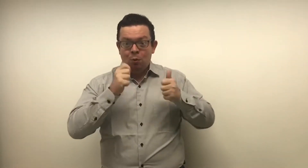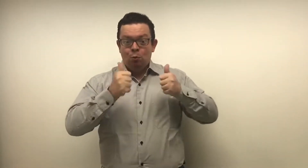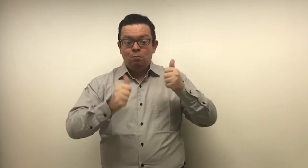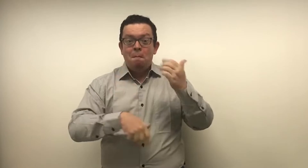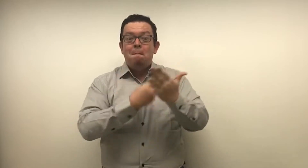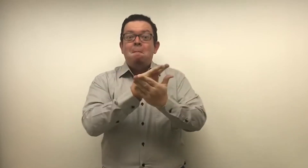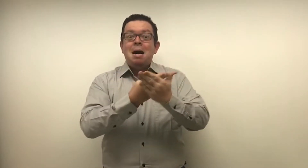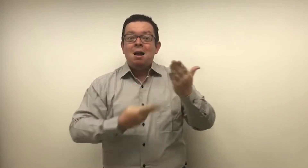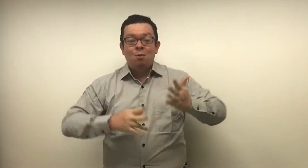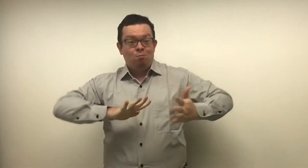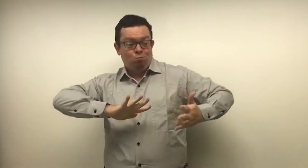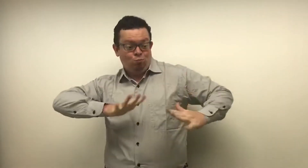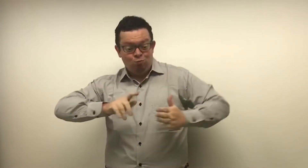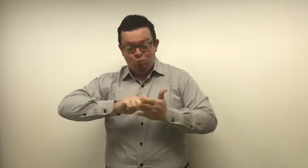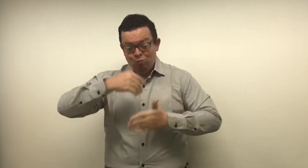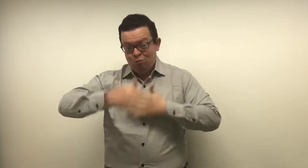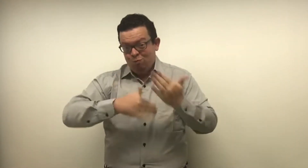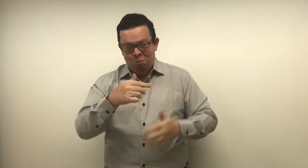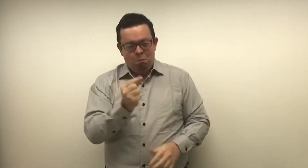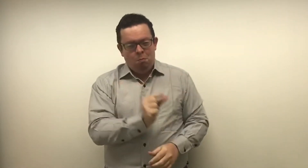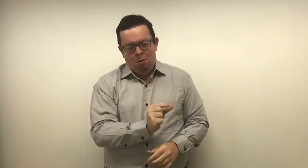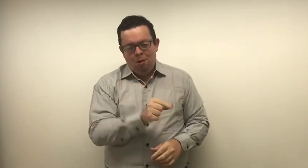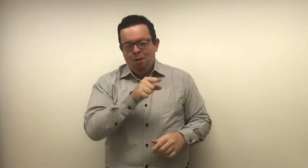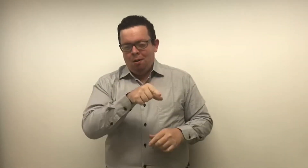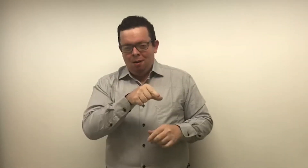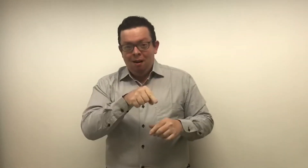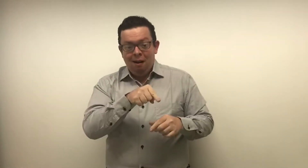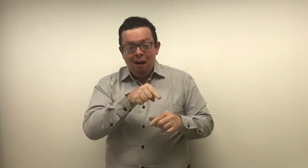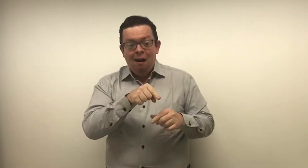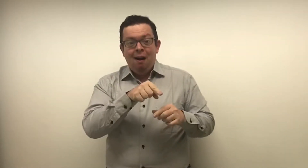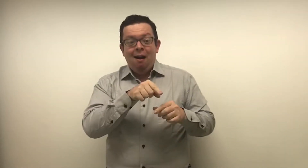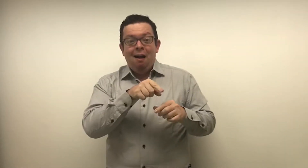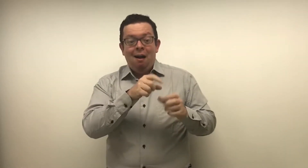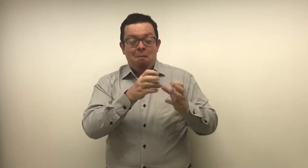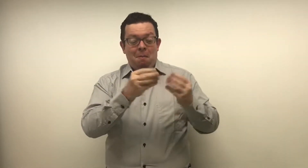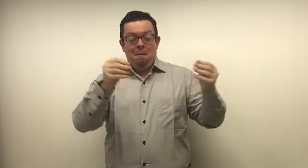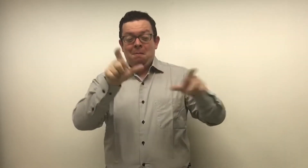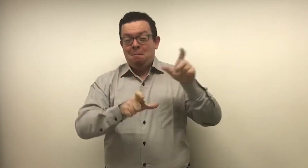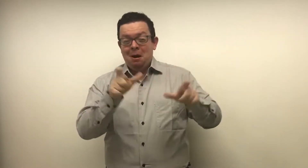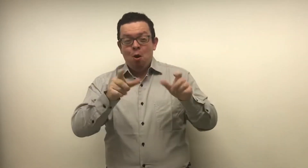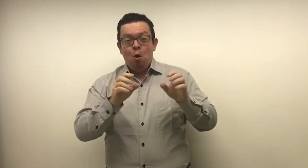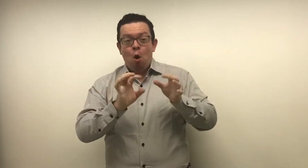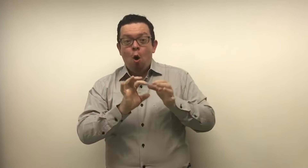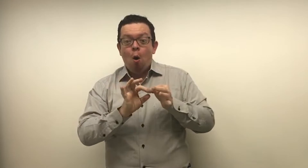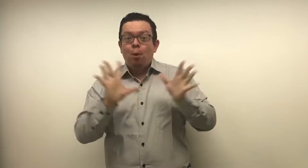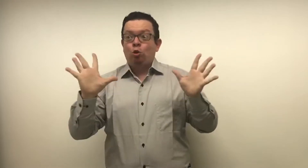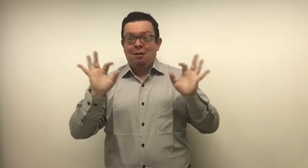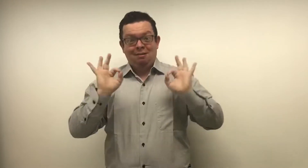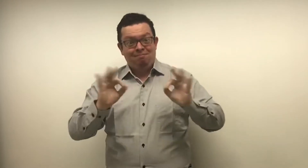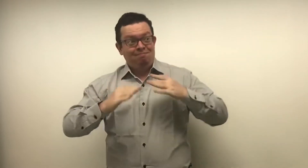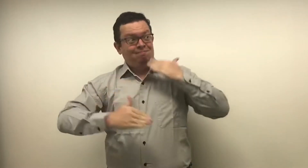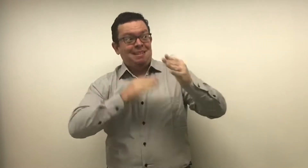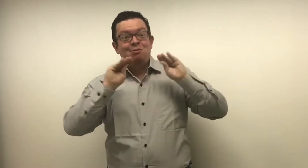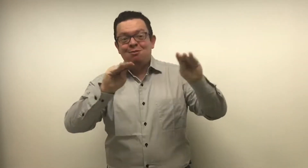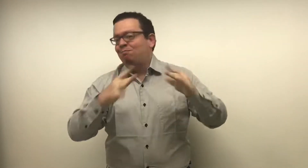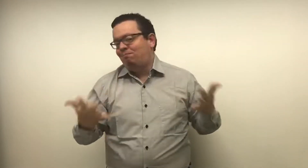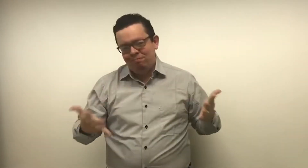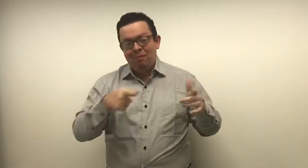Deaf people receiving good education, and are able to sign and write. There are many more Deaf people do not have get the opportunity